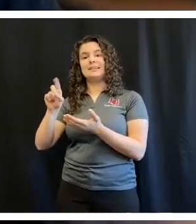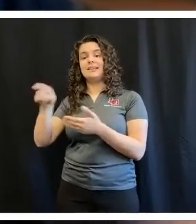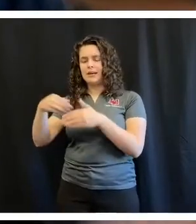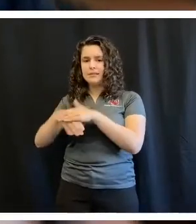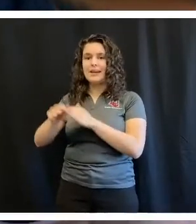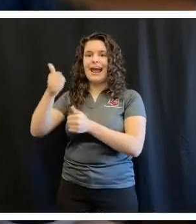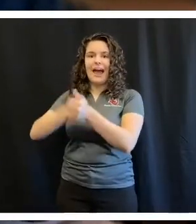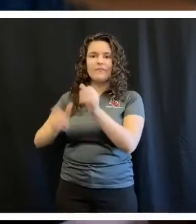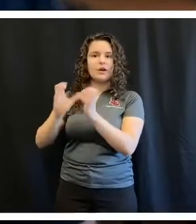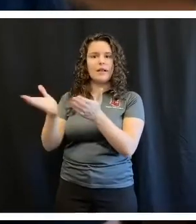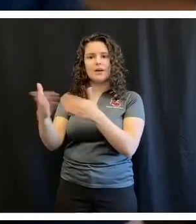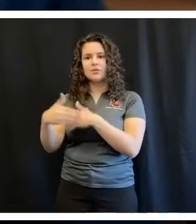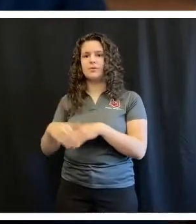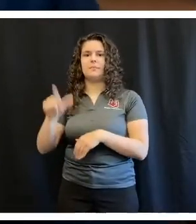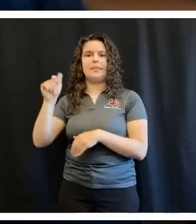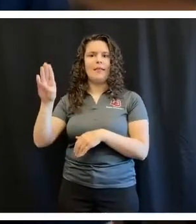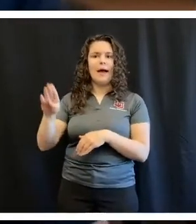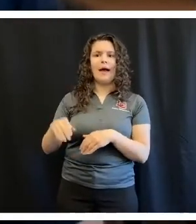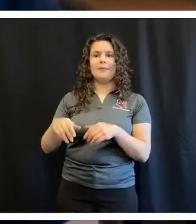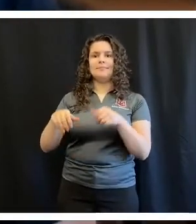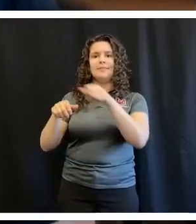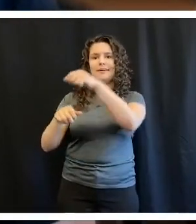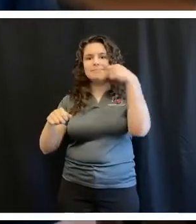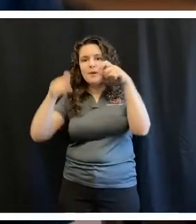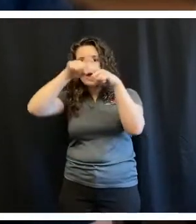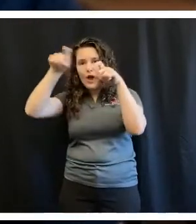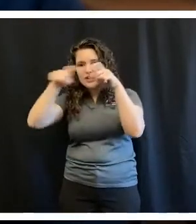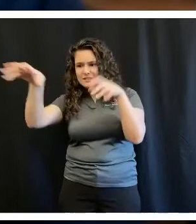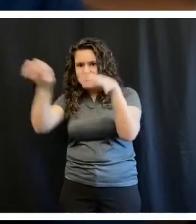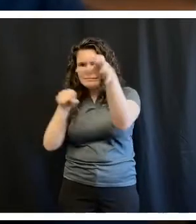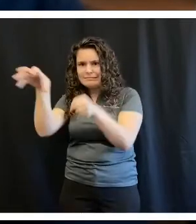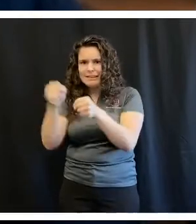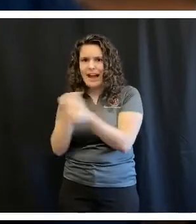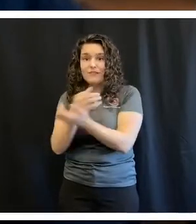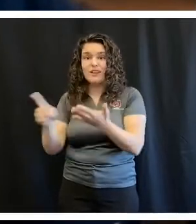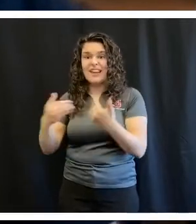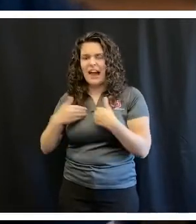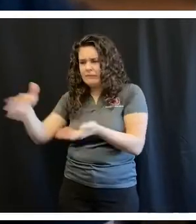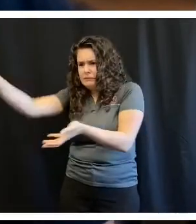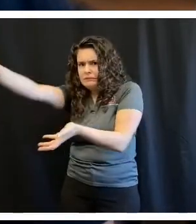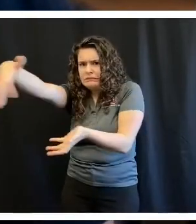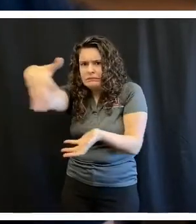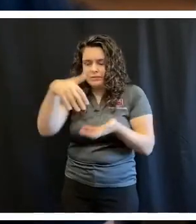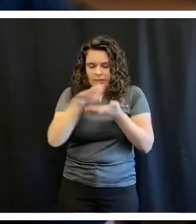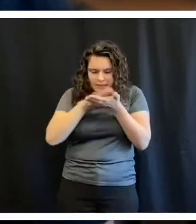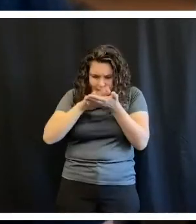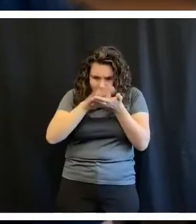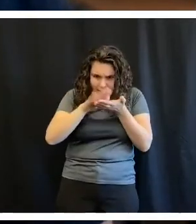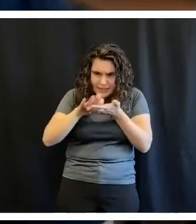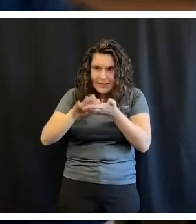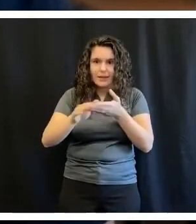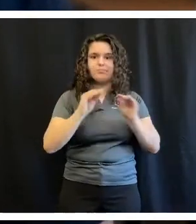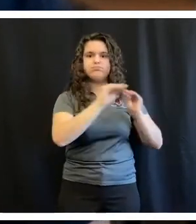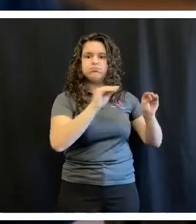They pulled every device that they had, sanitized them and deployed them so that every family unit in the district